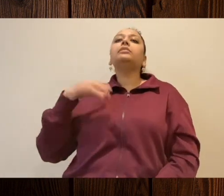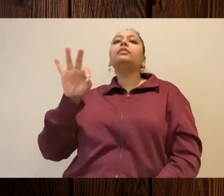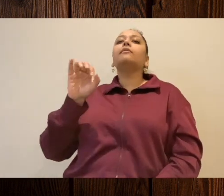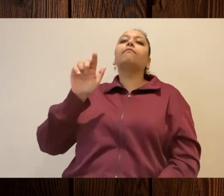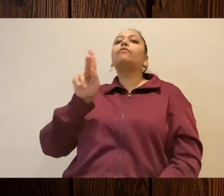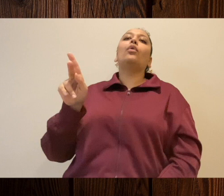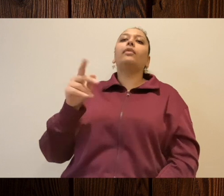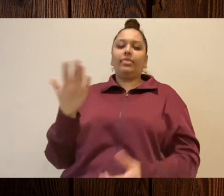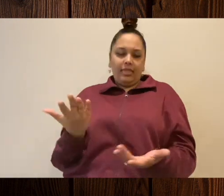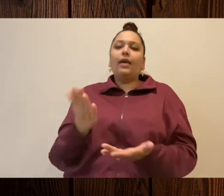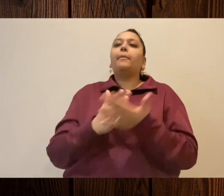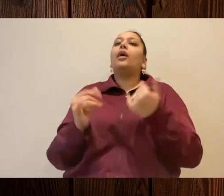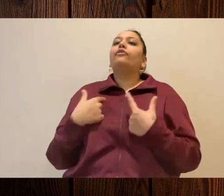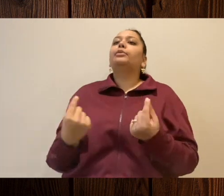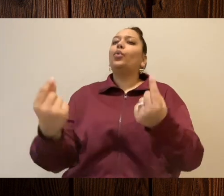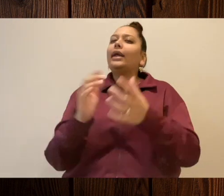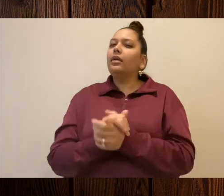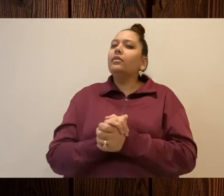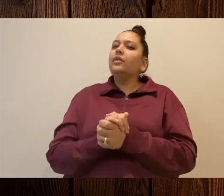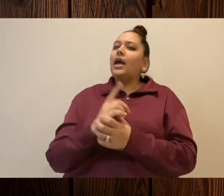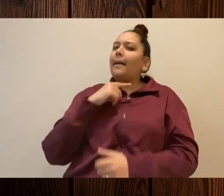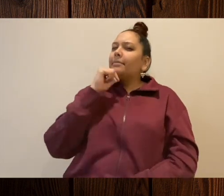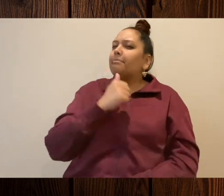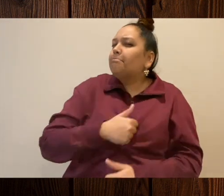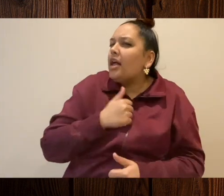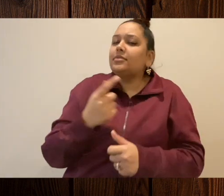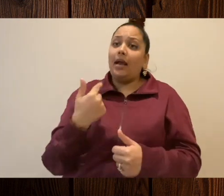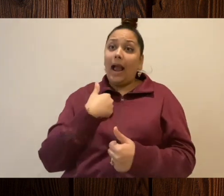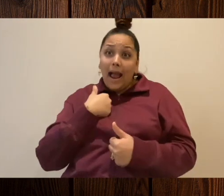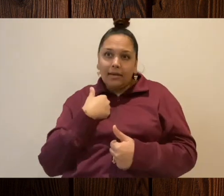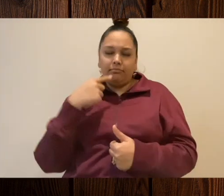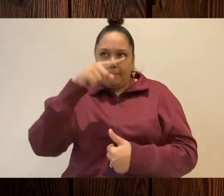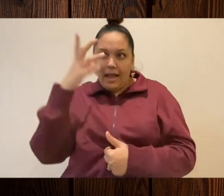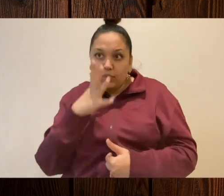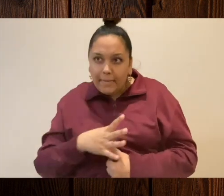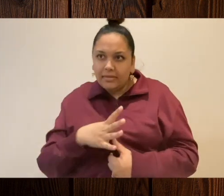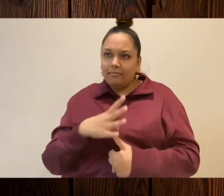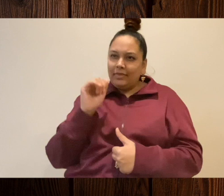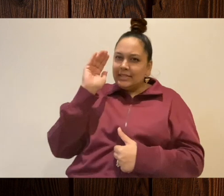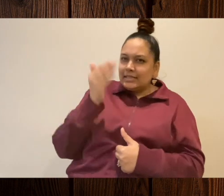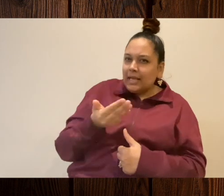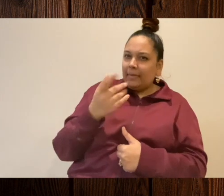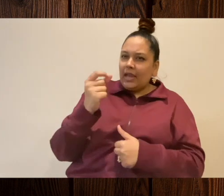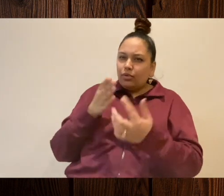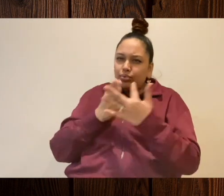you are.” When really, like, I haven't changed that much. I've been writing for 25 years, you know, I learn and grow as we